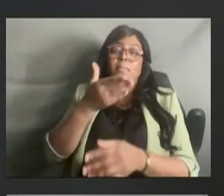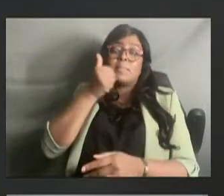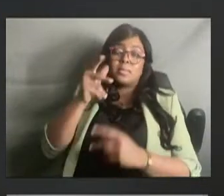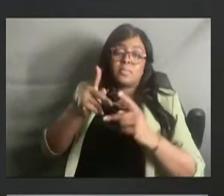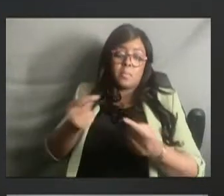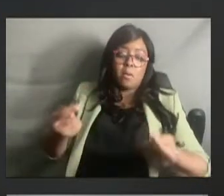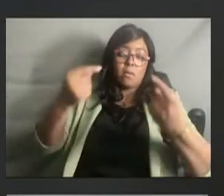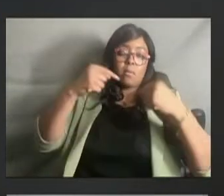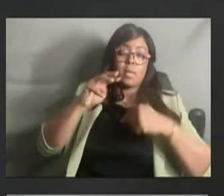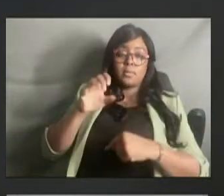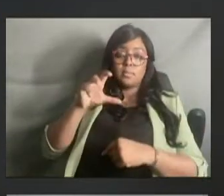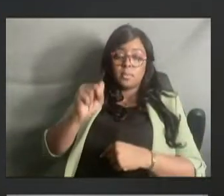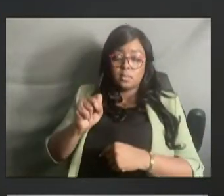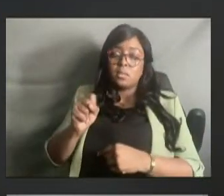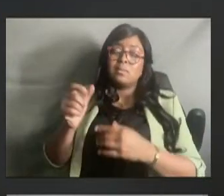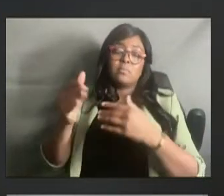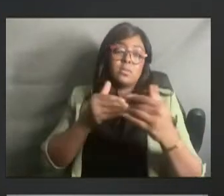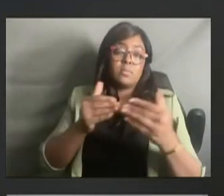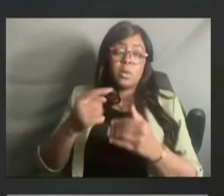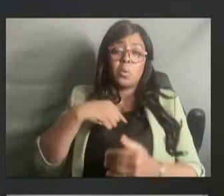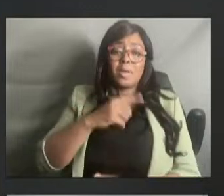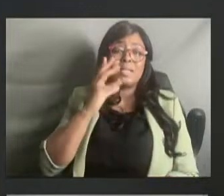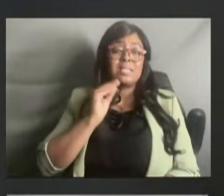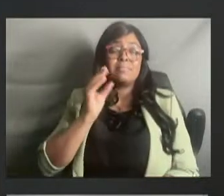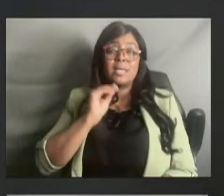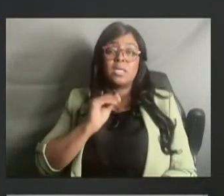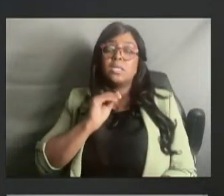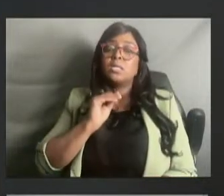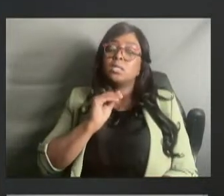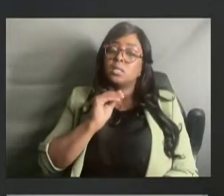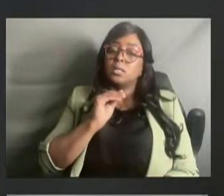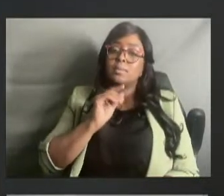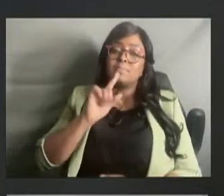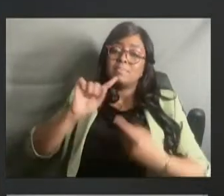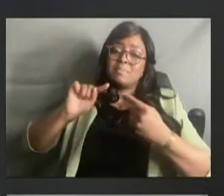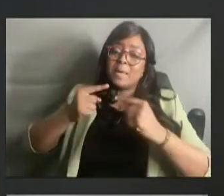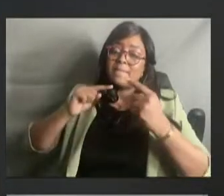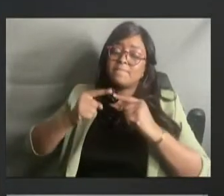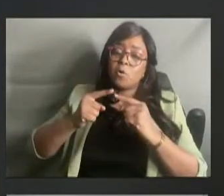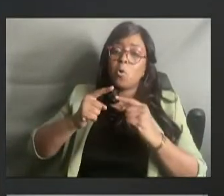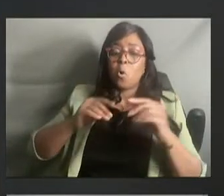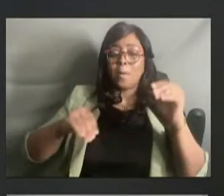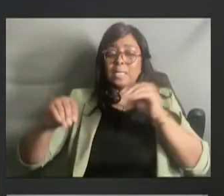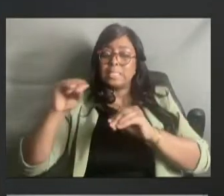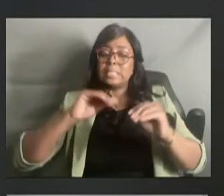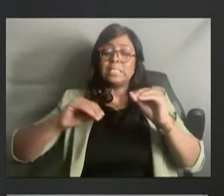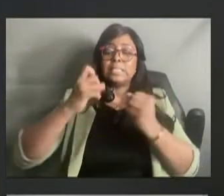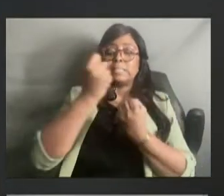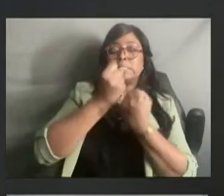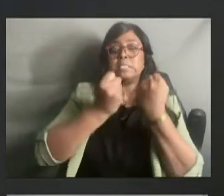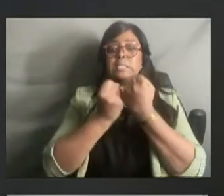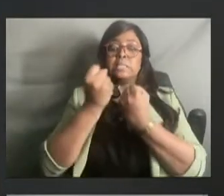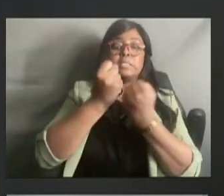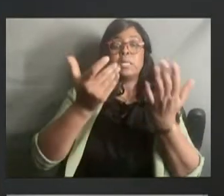keeping the best folks and M.C.P.S. And even though we are